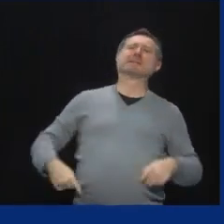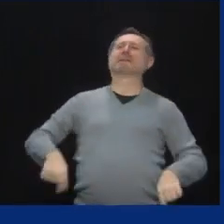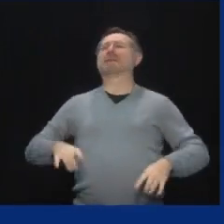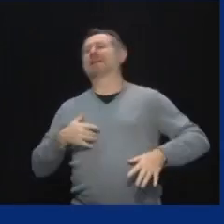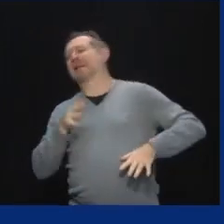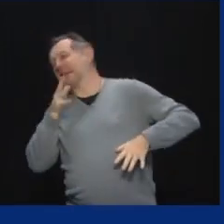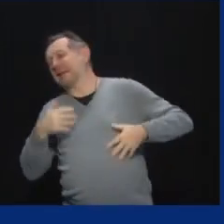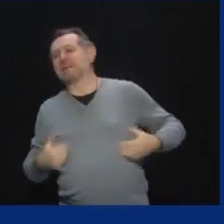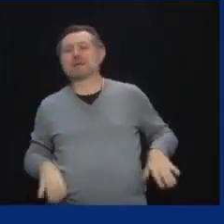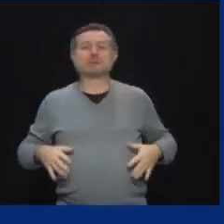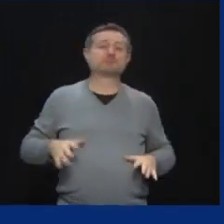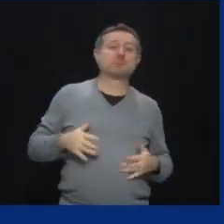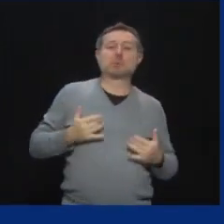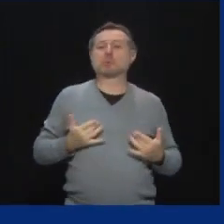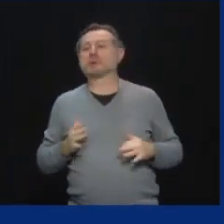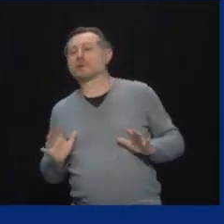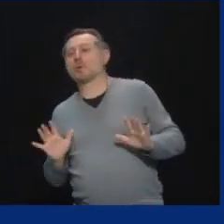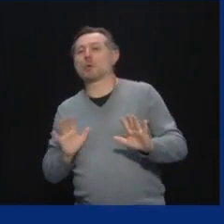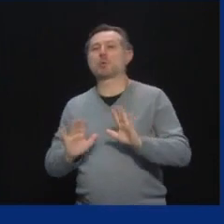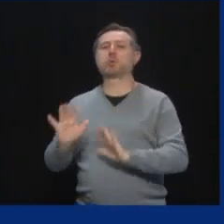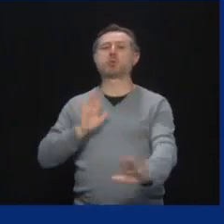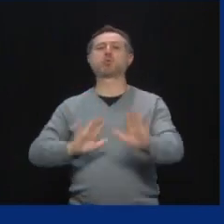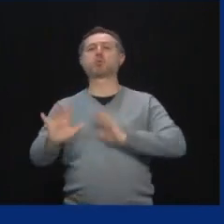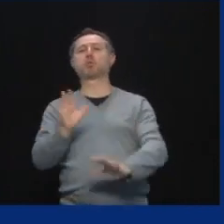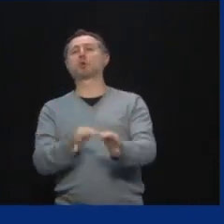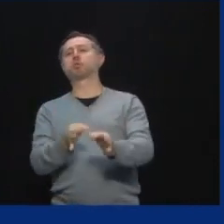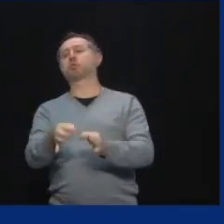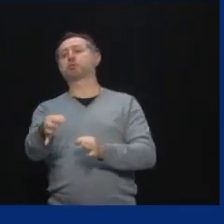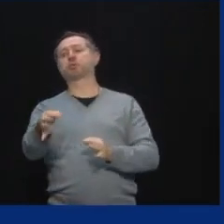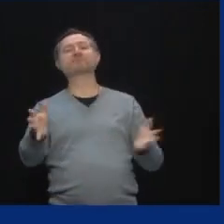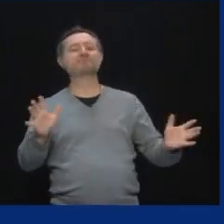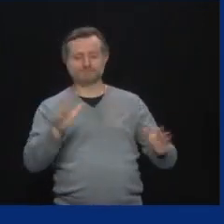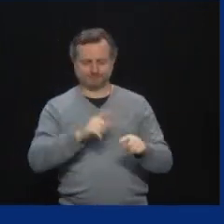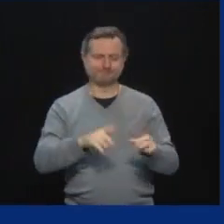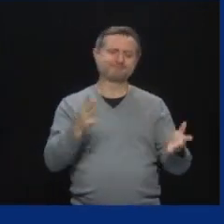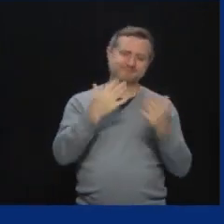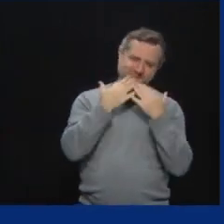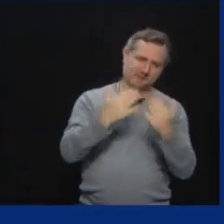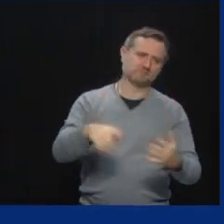until recently. I thank you for doing what was right. I thank you for caring